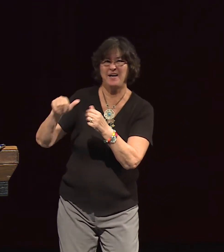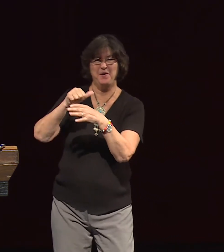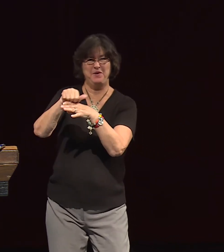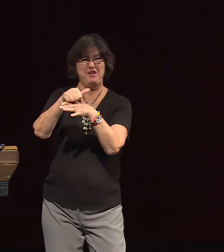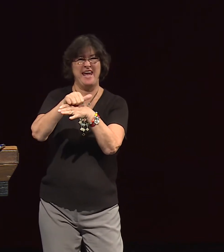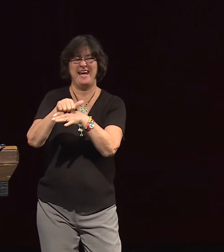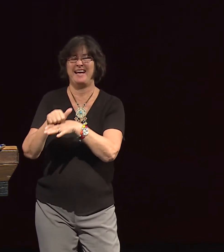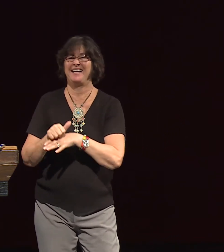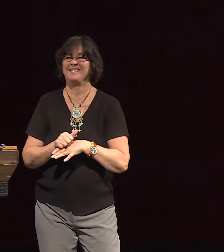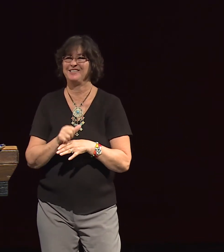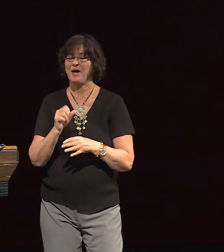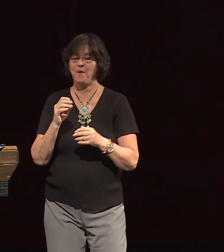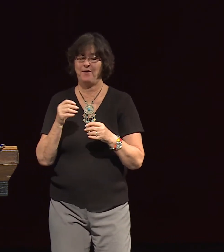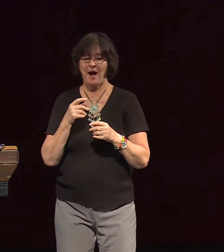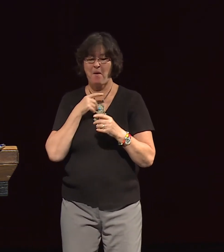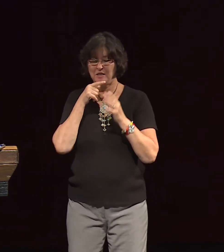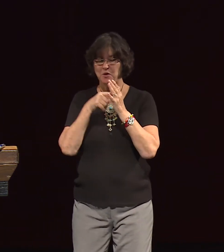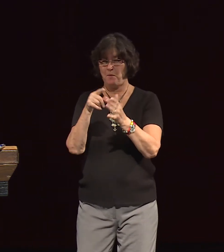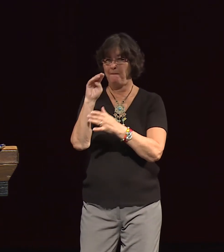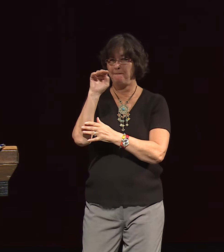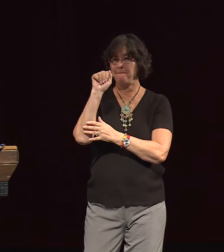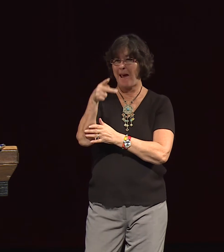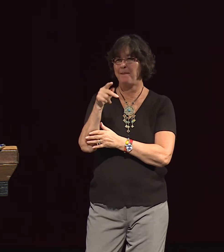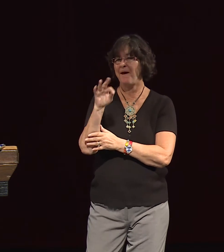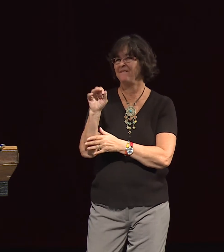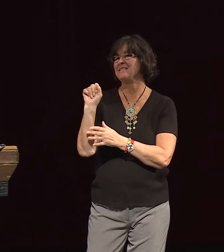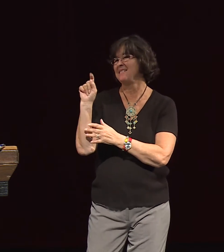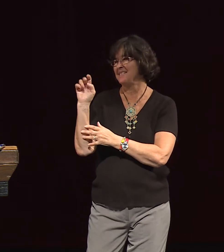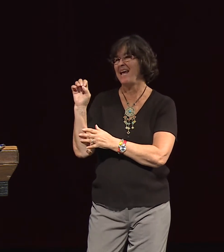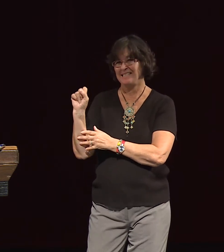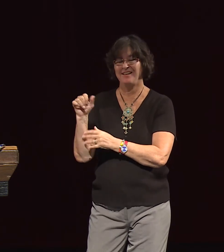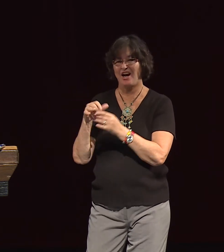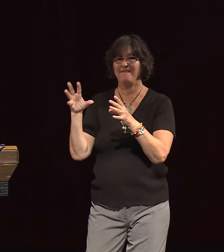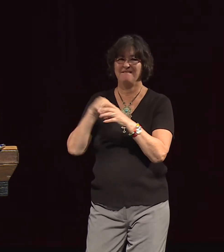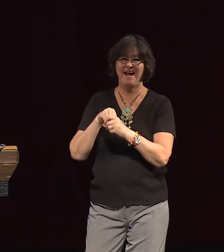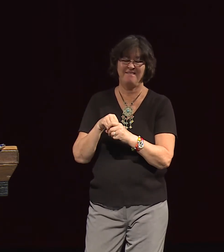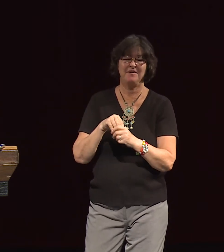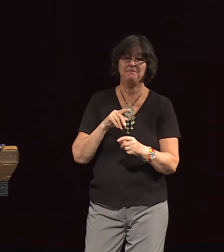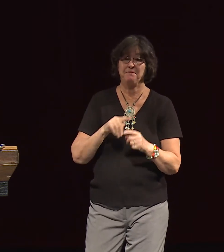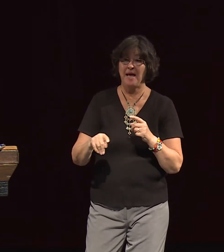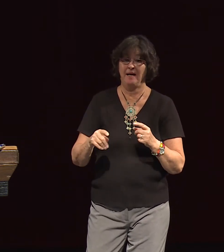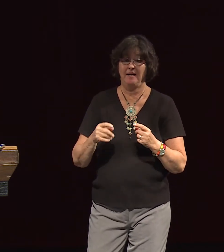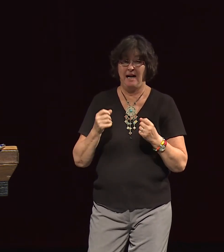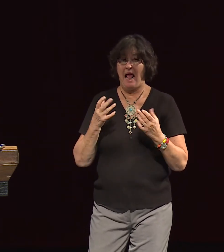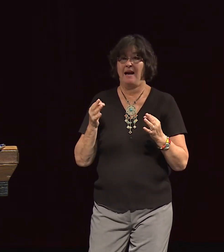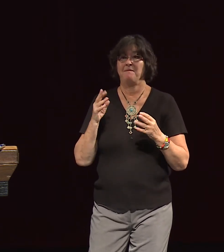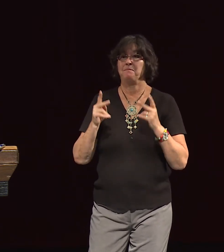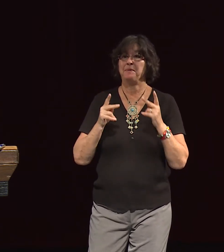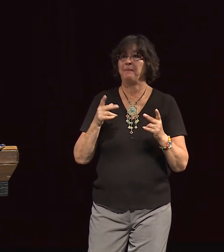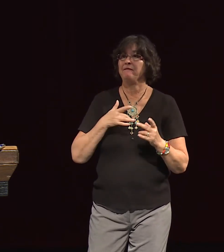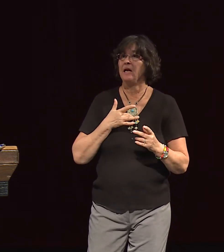Often, people will be opposed, and so we want as many people as possible on the ground and running,